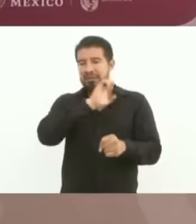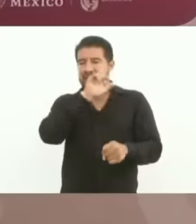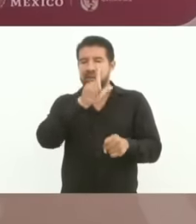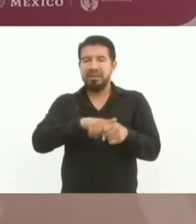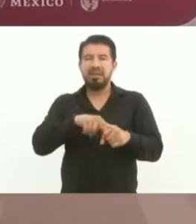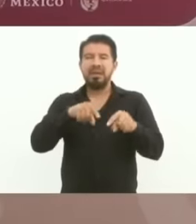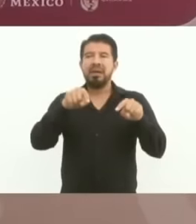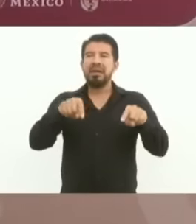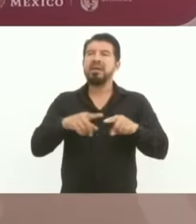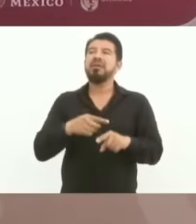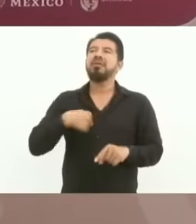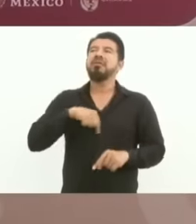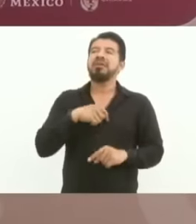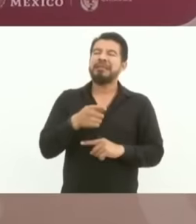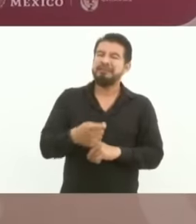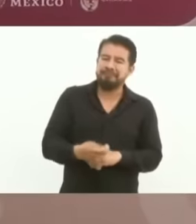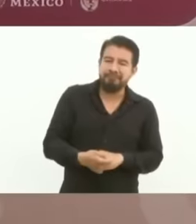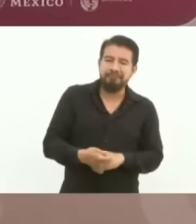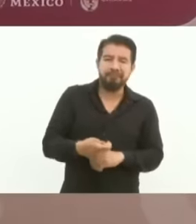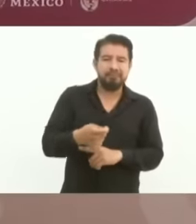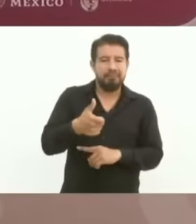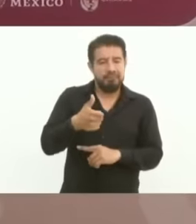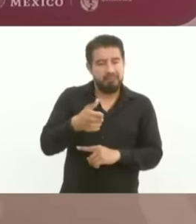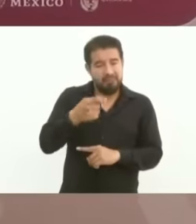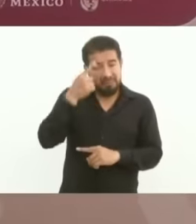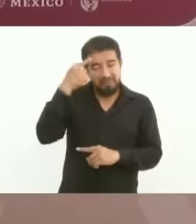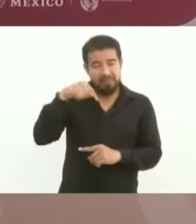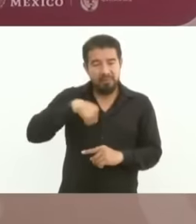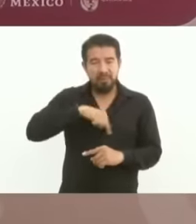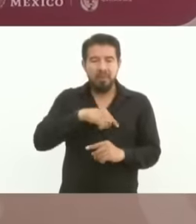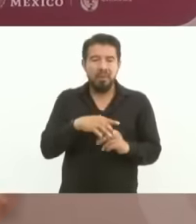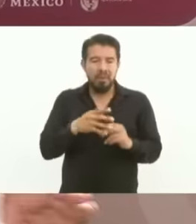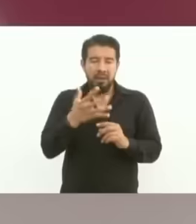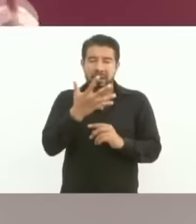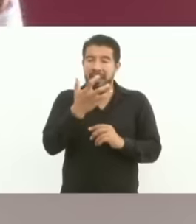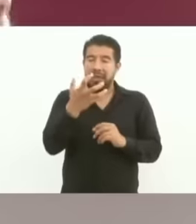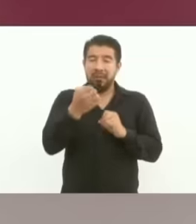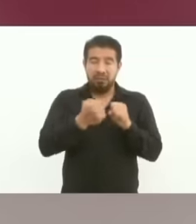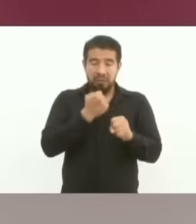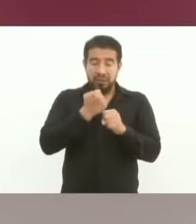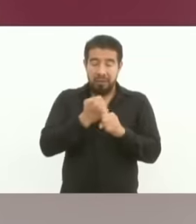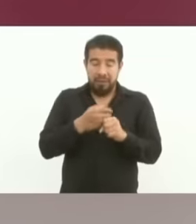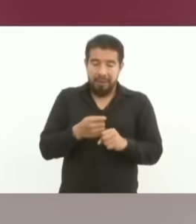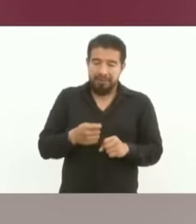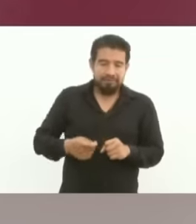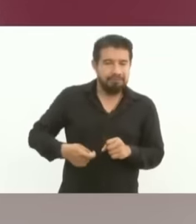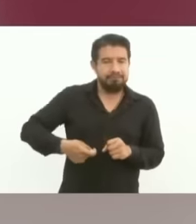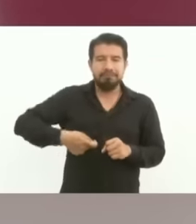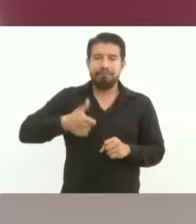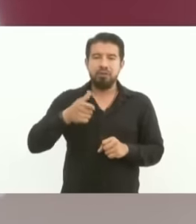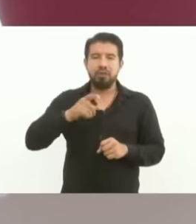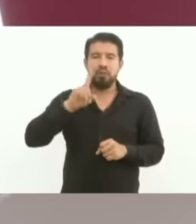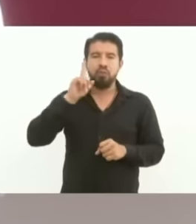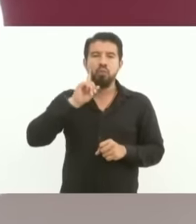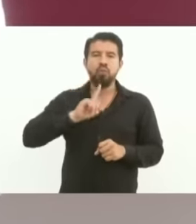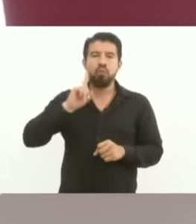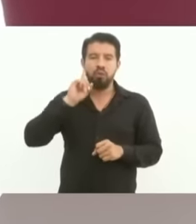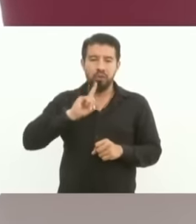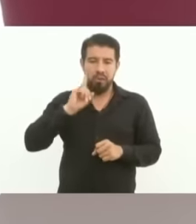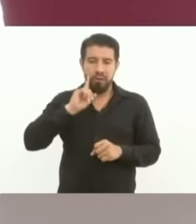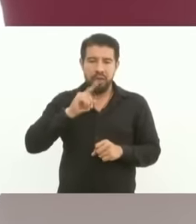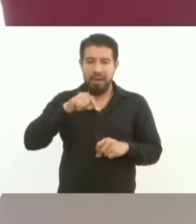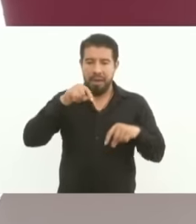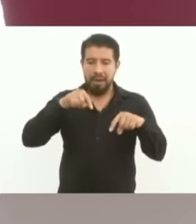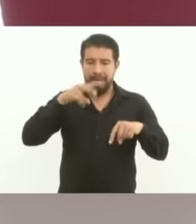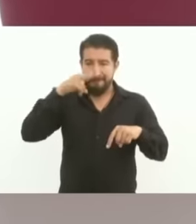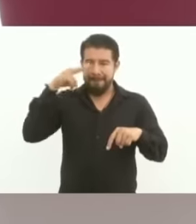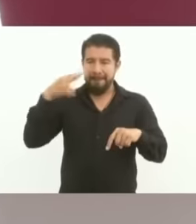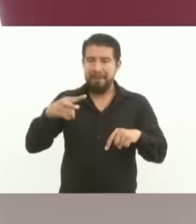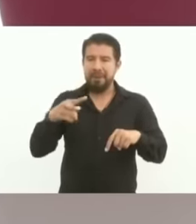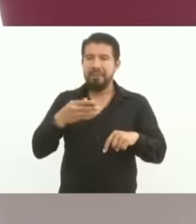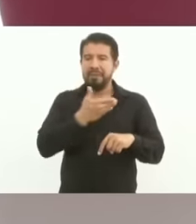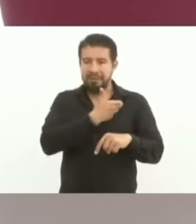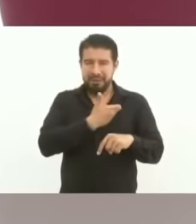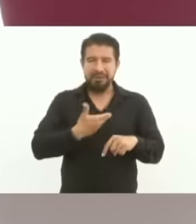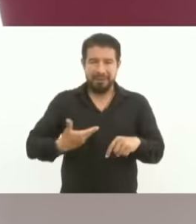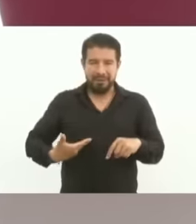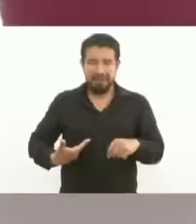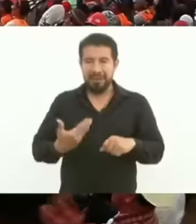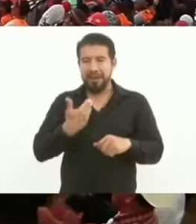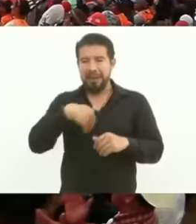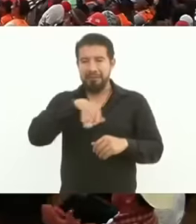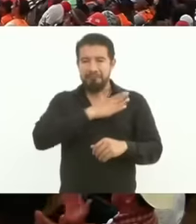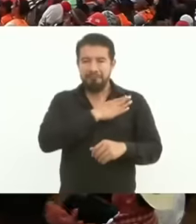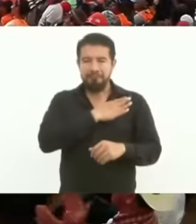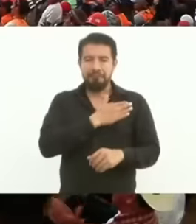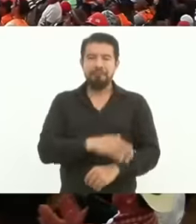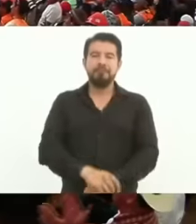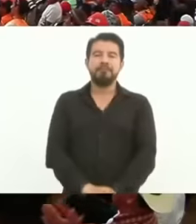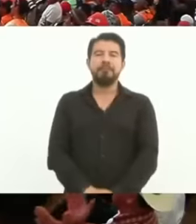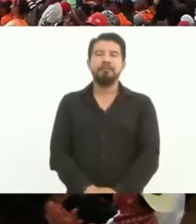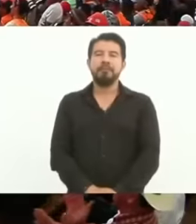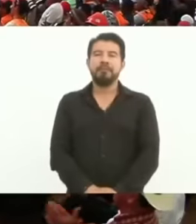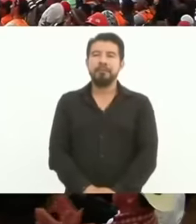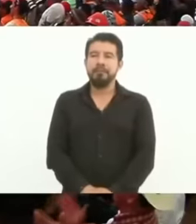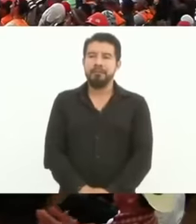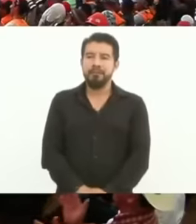we are experiencing We are living to tell the tale so she is the first female president of Mexico and